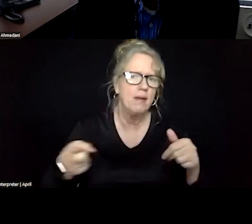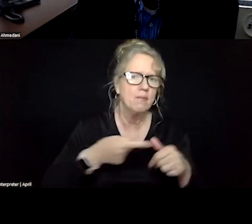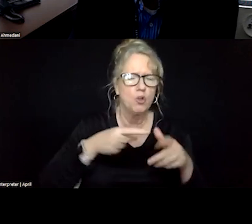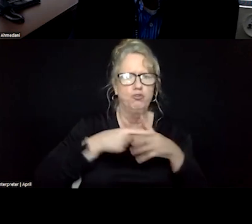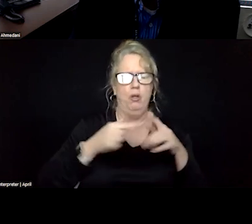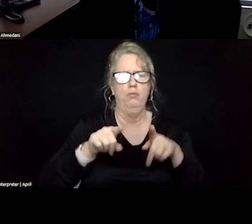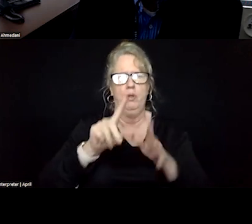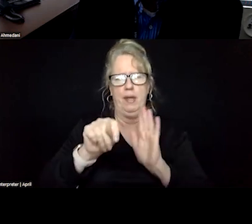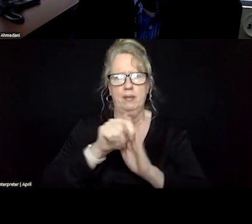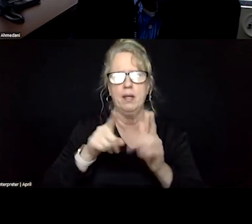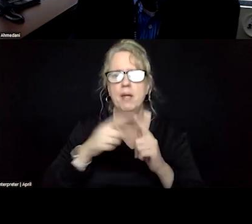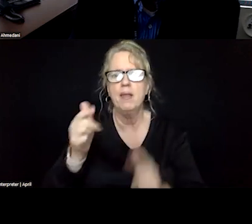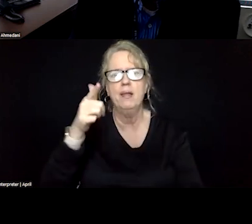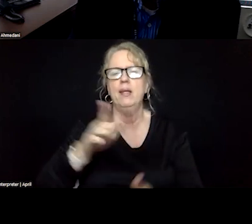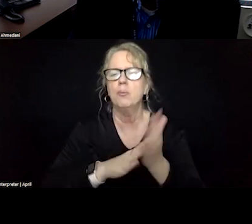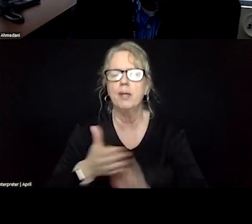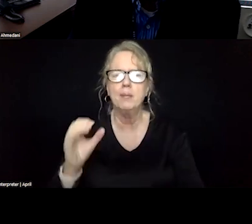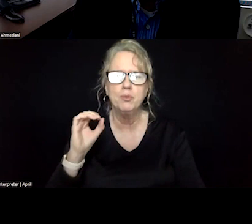IT LATER BECAME ZERO SUICIDE.